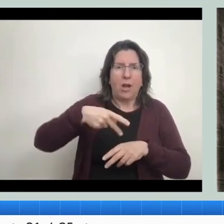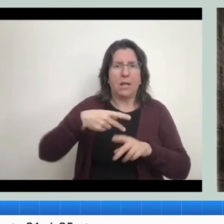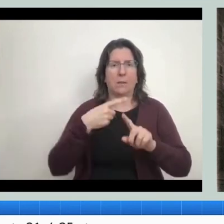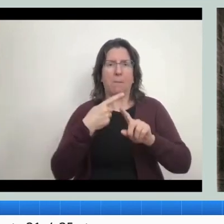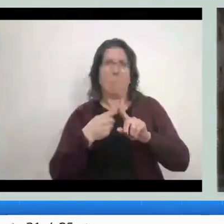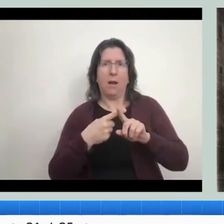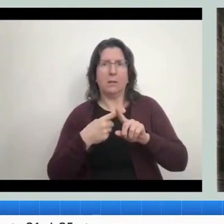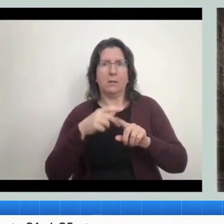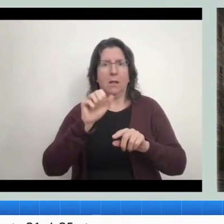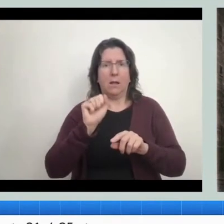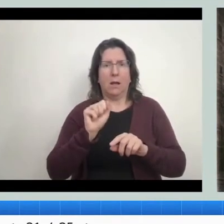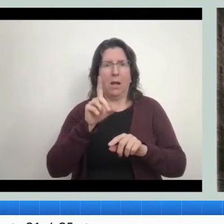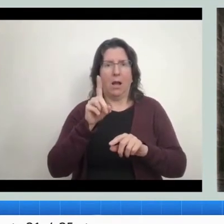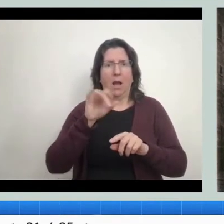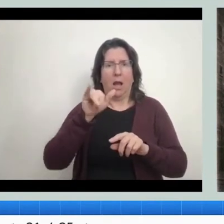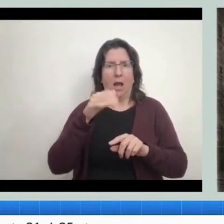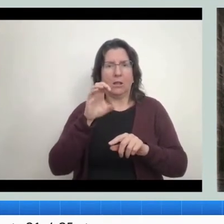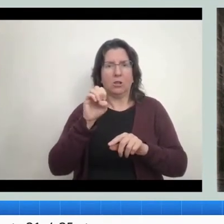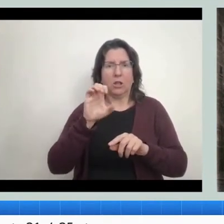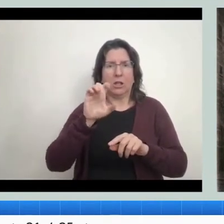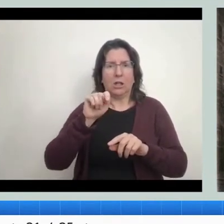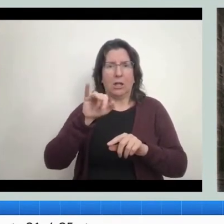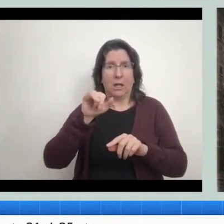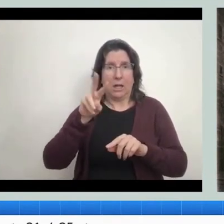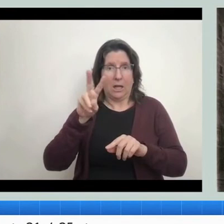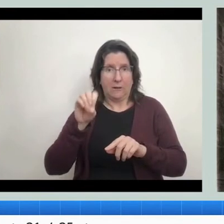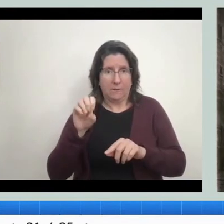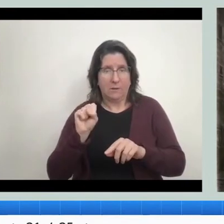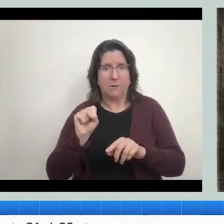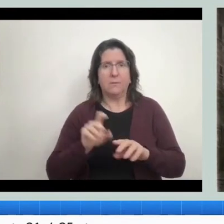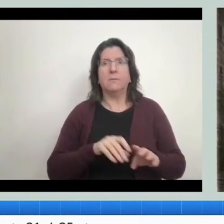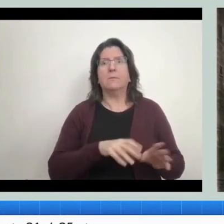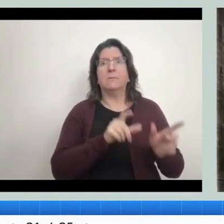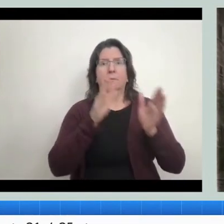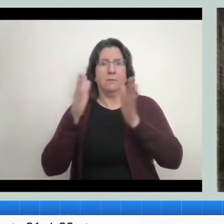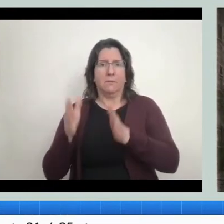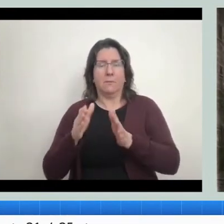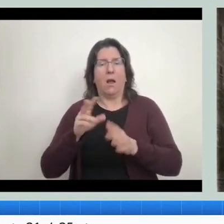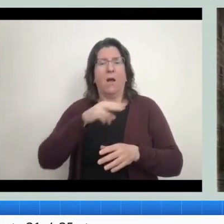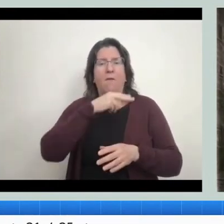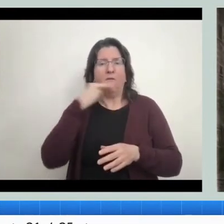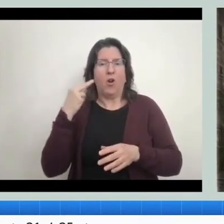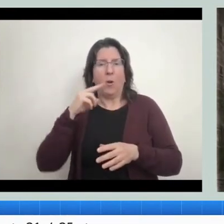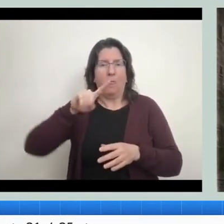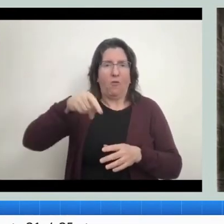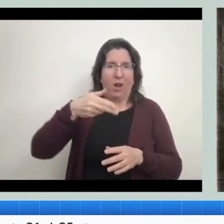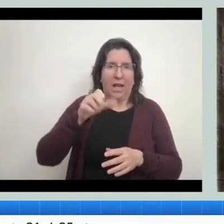This encourages their noticing strategies by targeting elaborating elements.